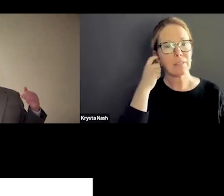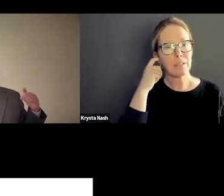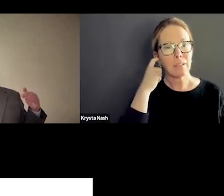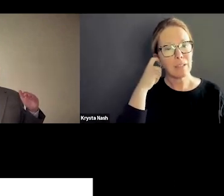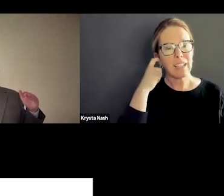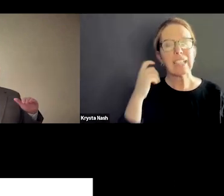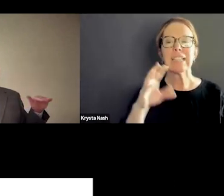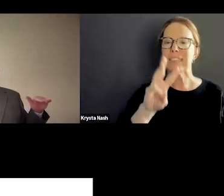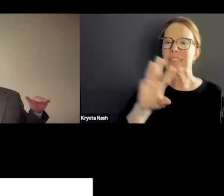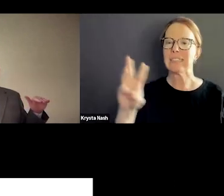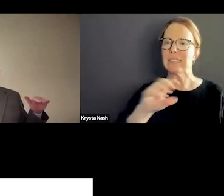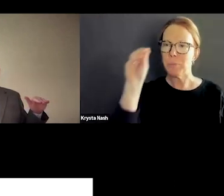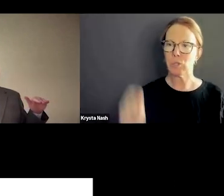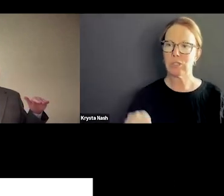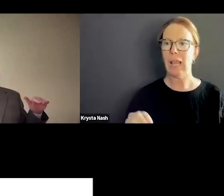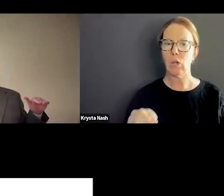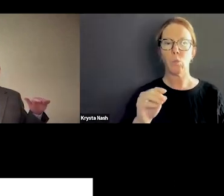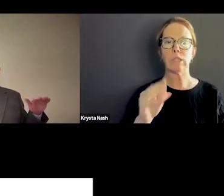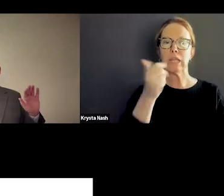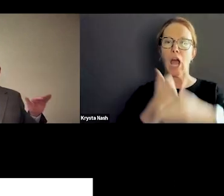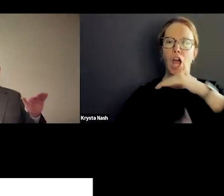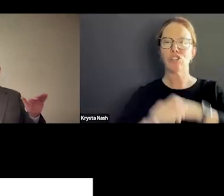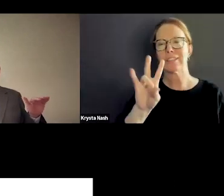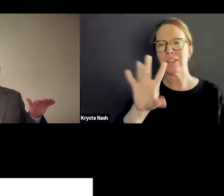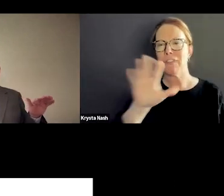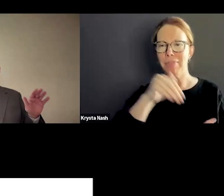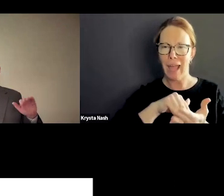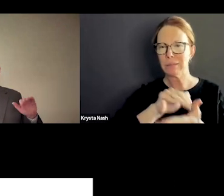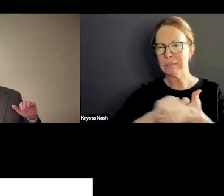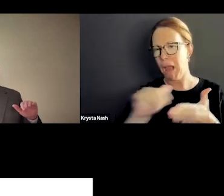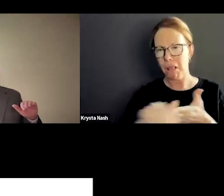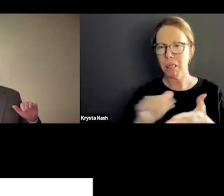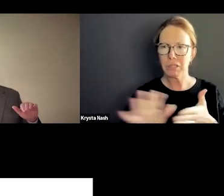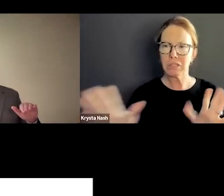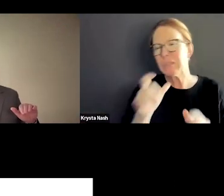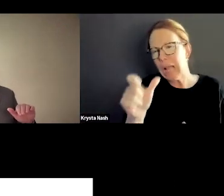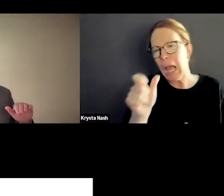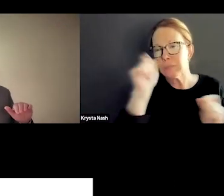under the household mean income of 75,000, which is not that surprising for a young adult population.